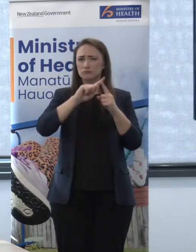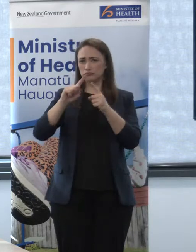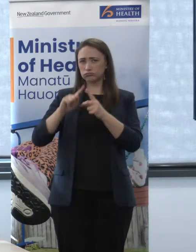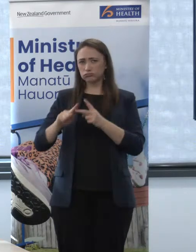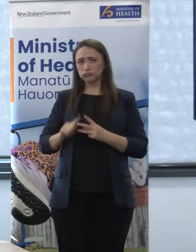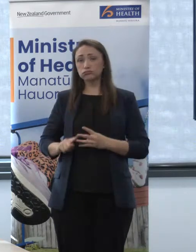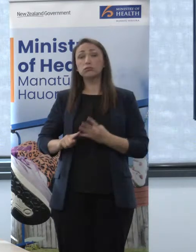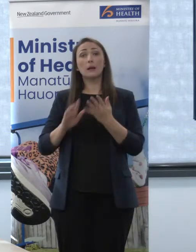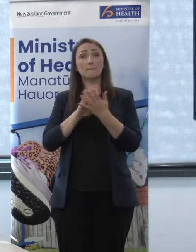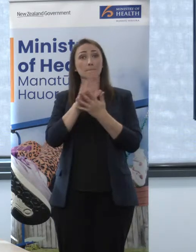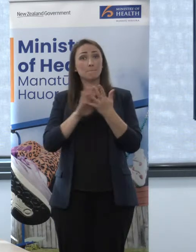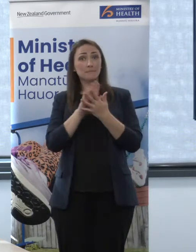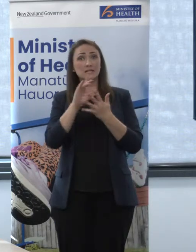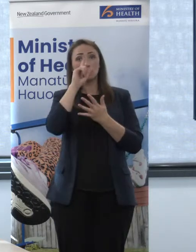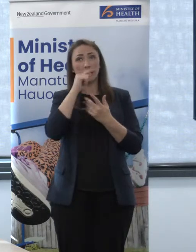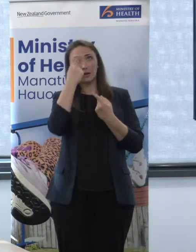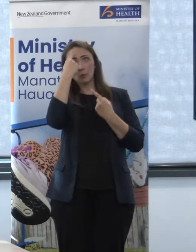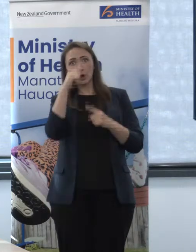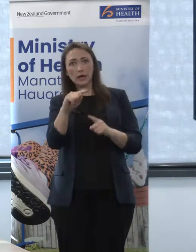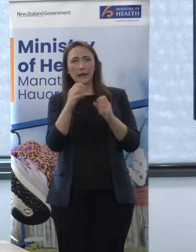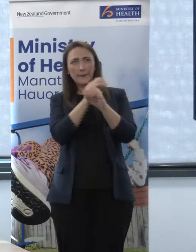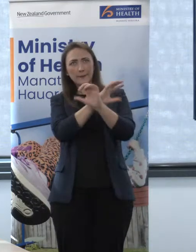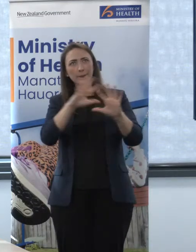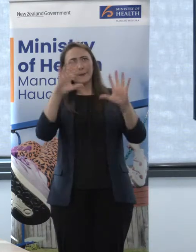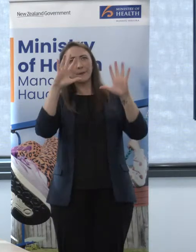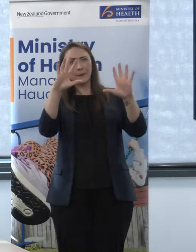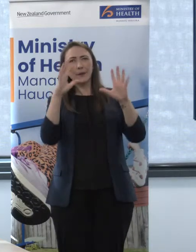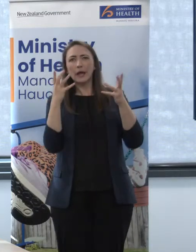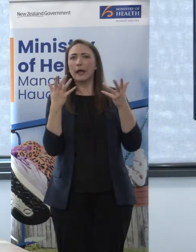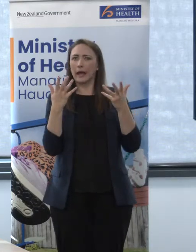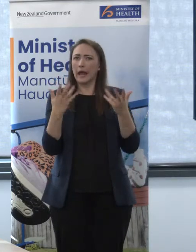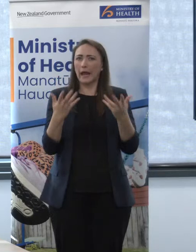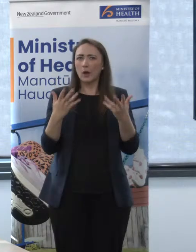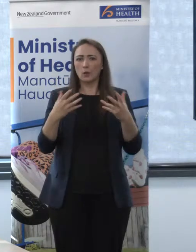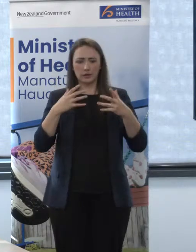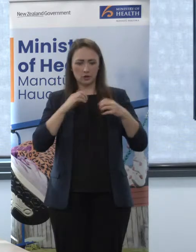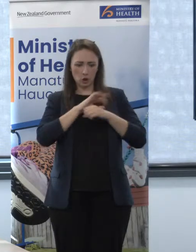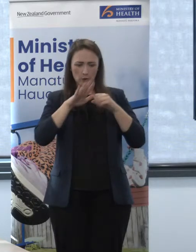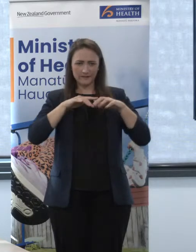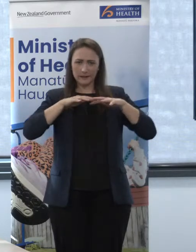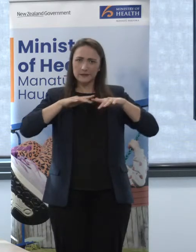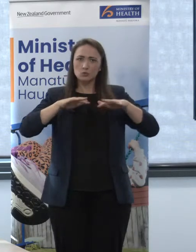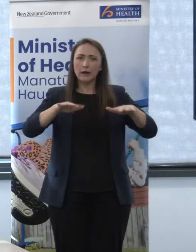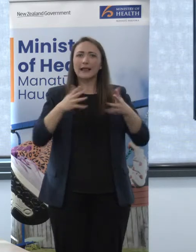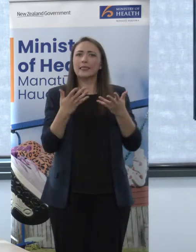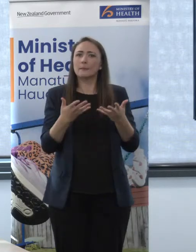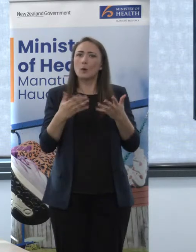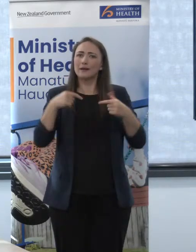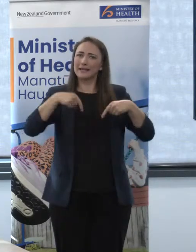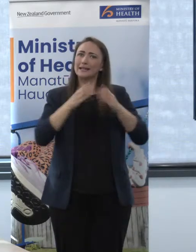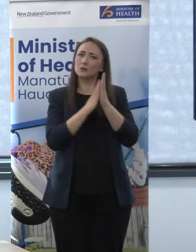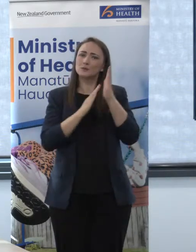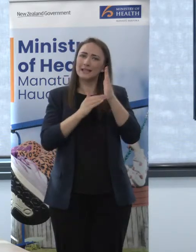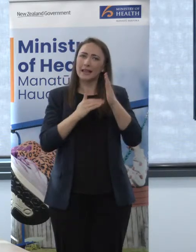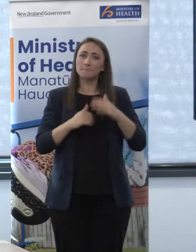arrivals, people in the community reporting the result, wastewater trends, holding sequencing and the communities, behavioural surveys, and each of these have their own purpose and bring a different piece of the puzzle to build an overall picture of the spread and